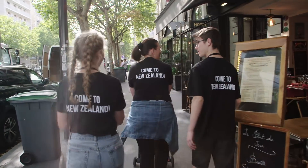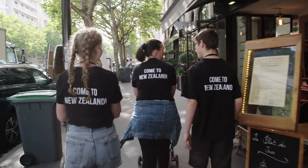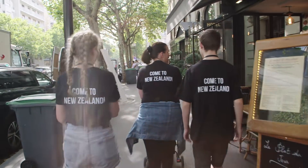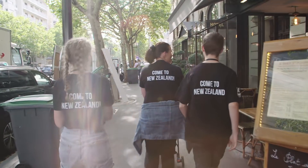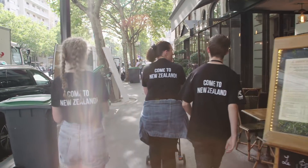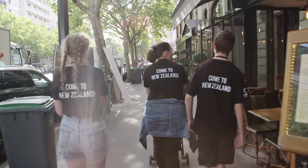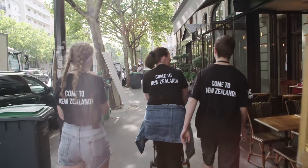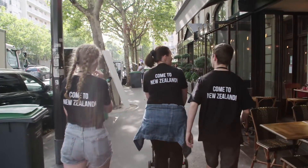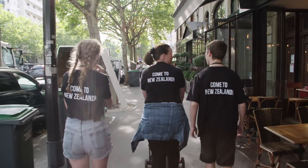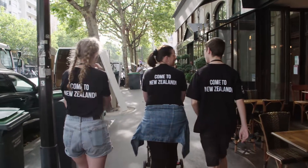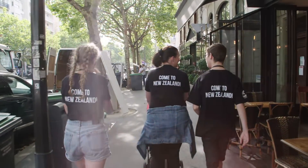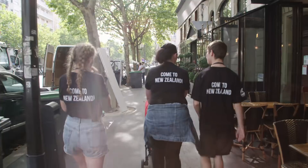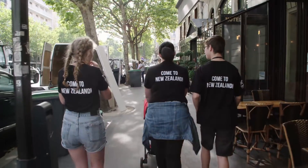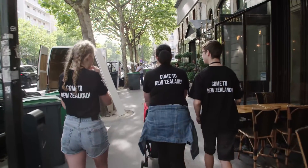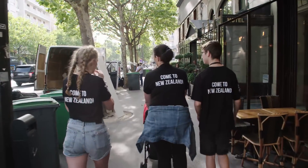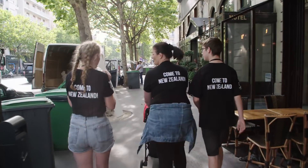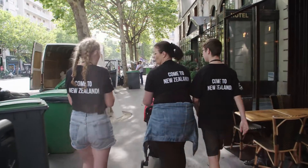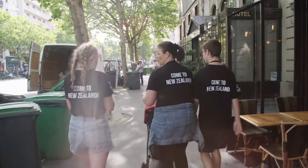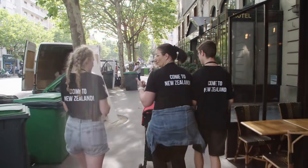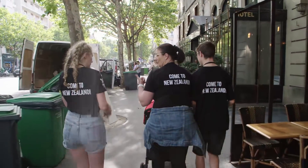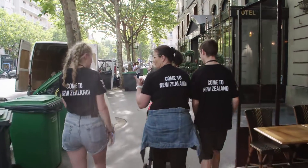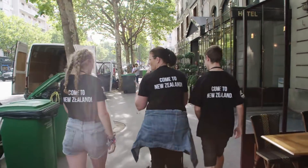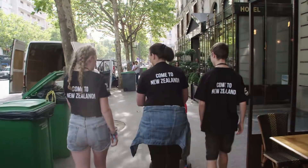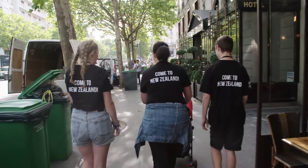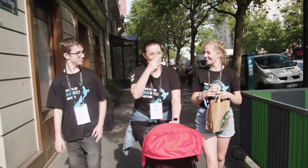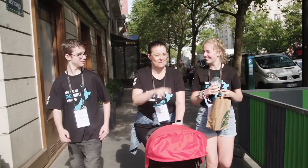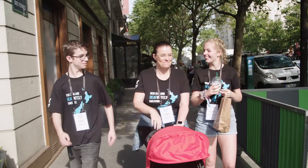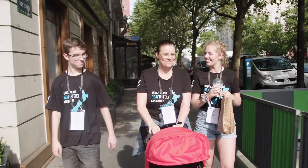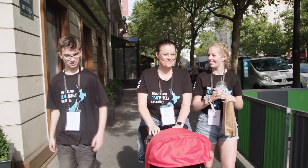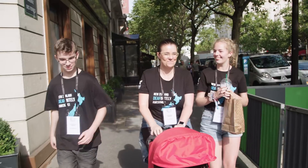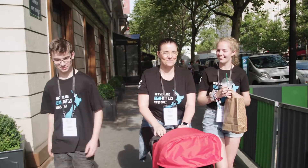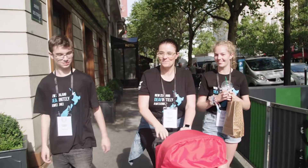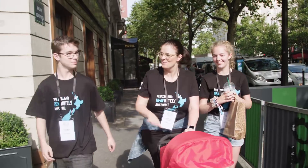We kind of see this trip as being our, probably, first and last time to do such a big trip as a family.